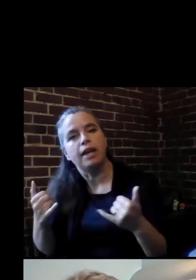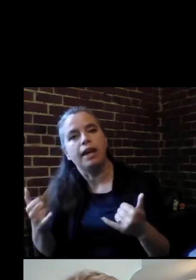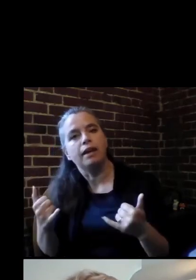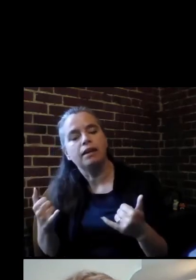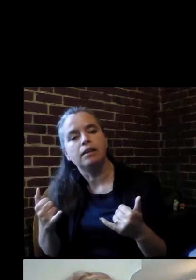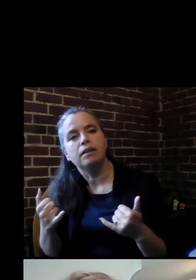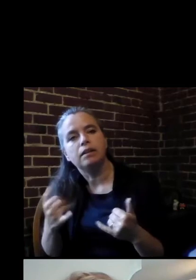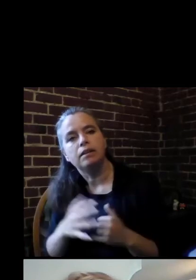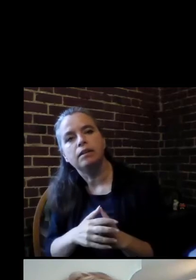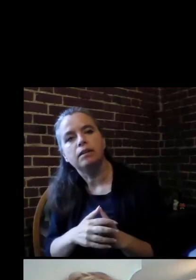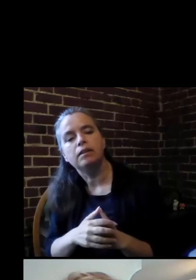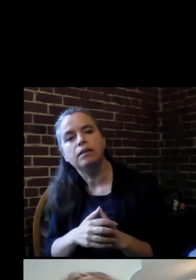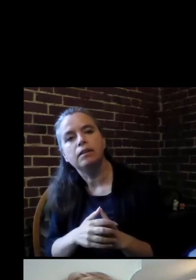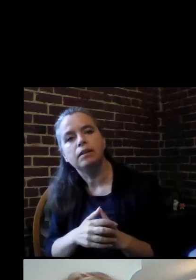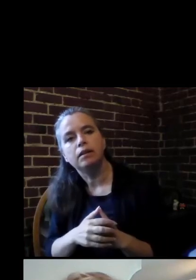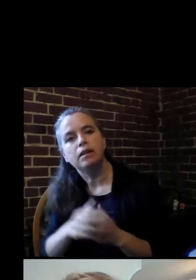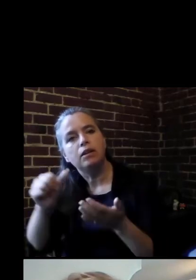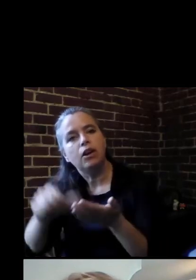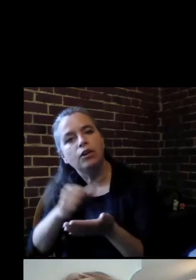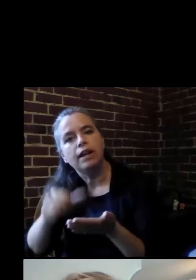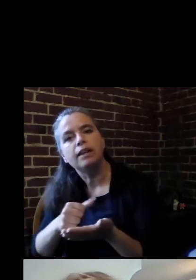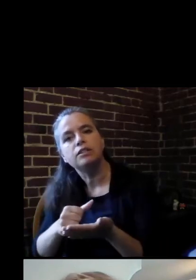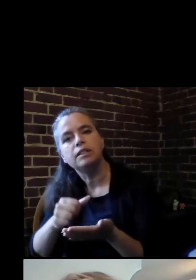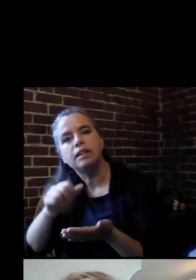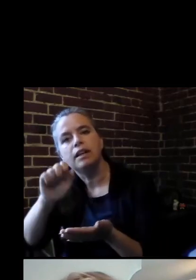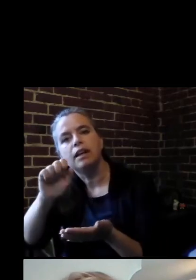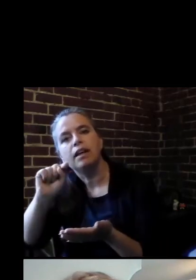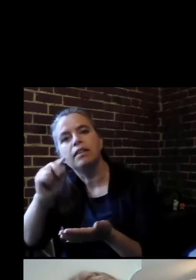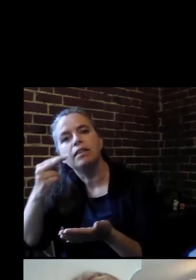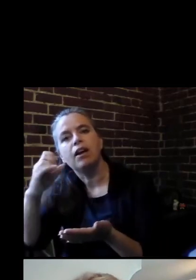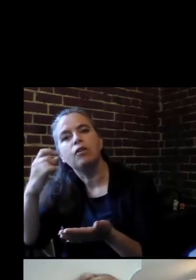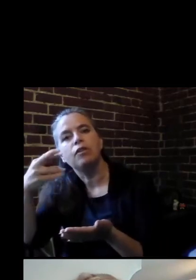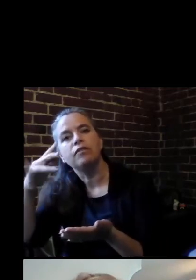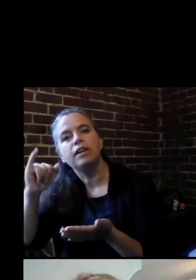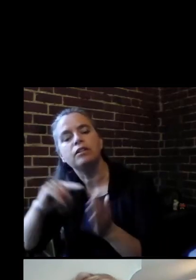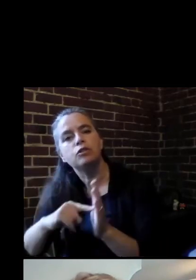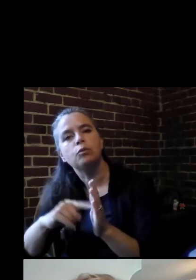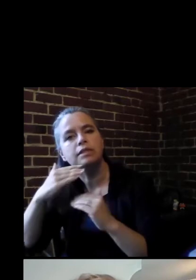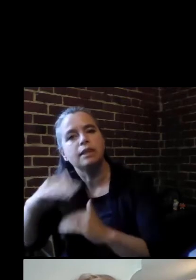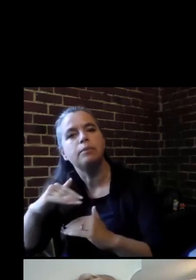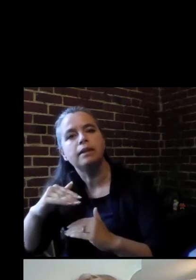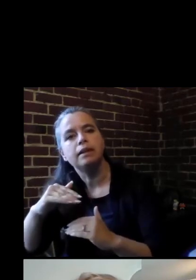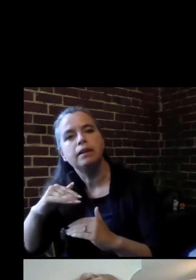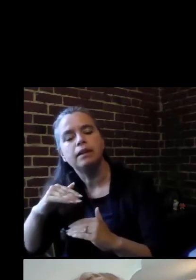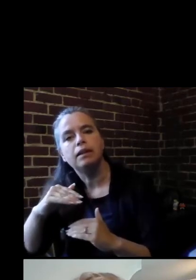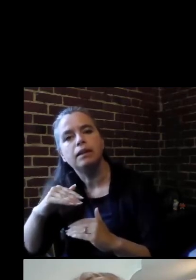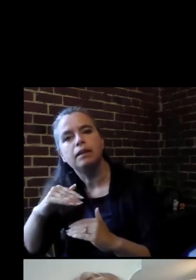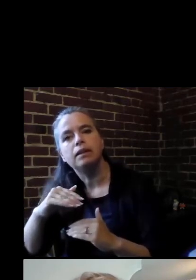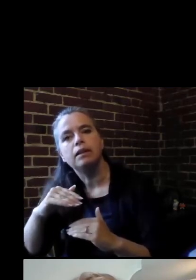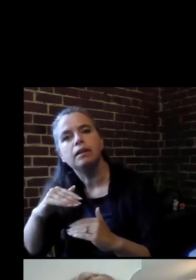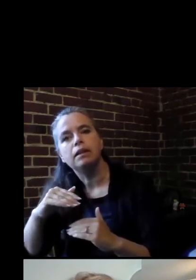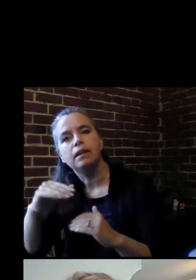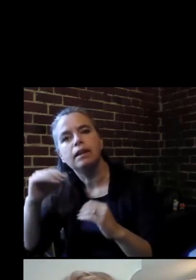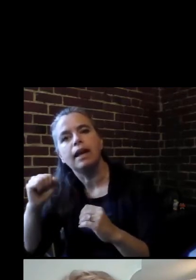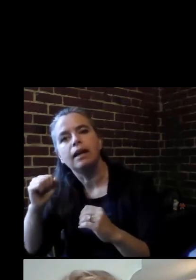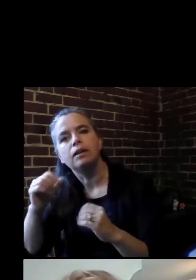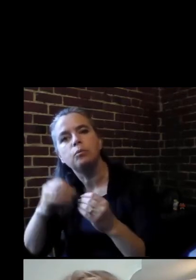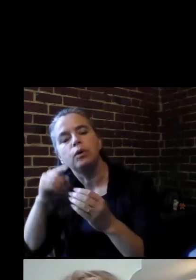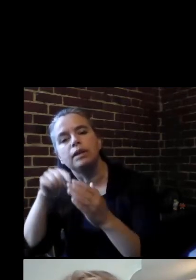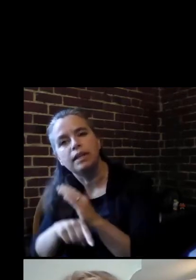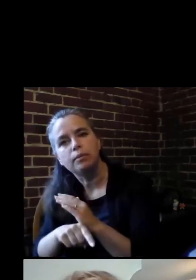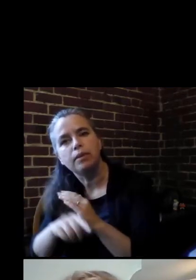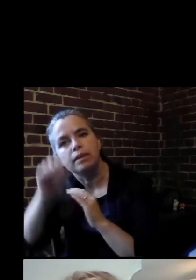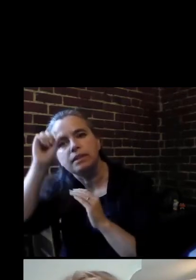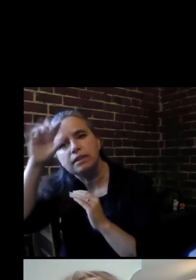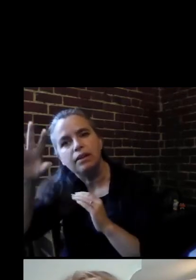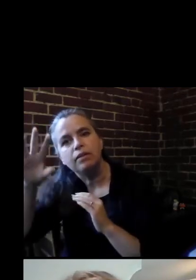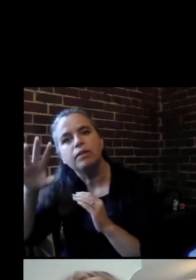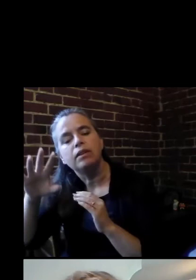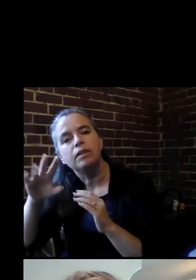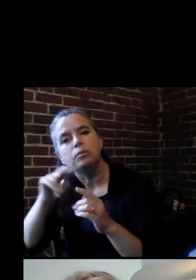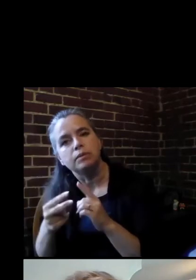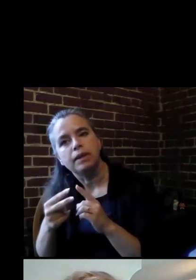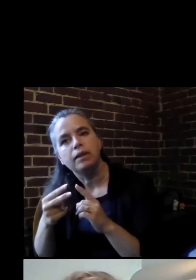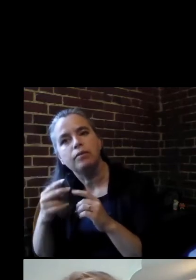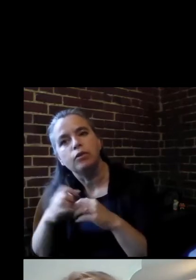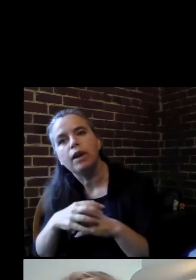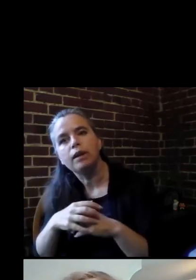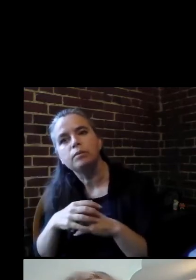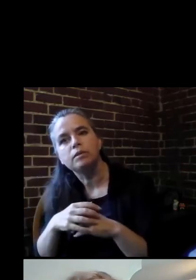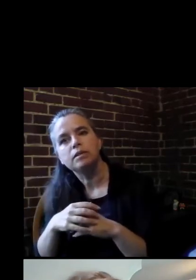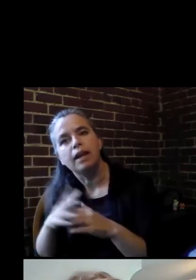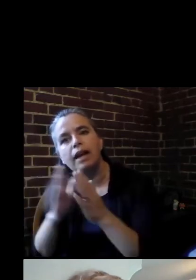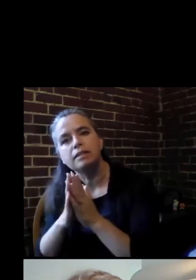And, you know, archaeology and ethnography can only tell us so much. But we can get a much more deep and insightful views of grapes and grape use from Indigenous people themselves.